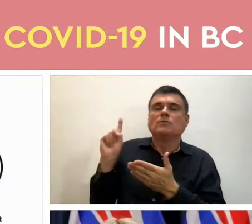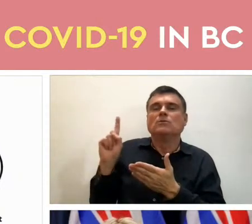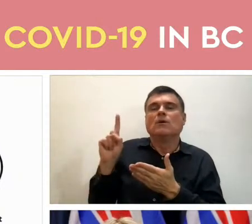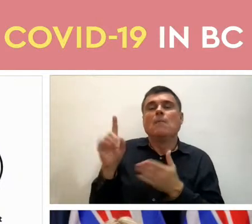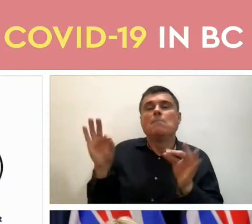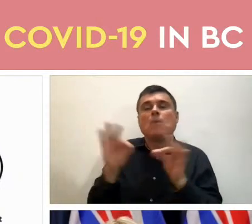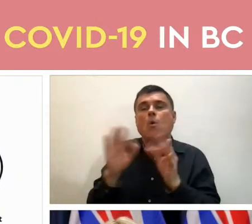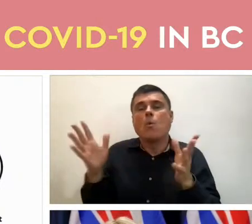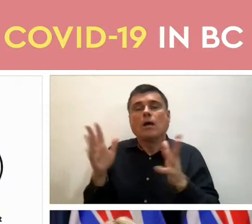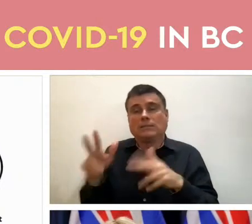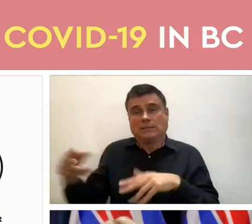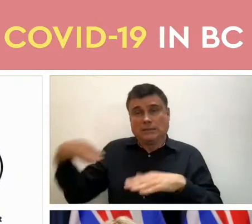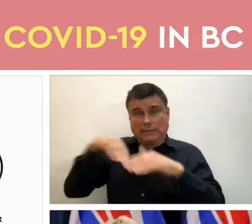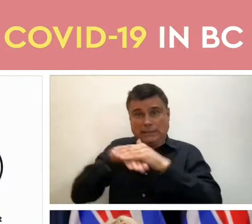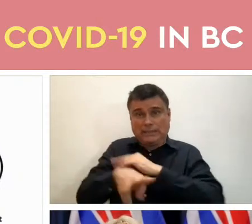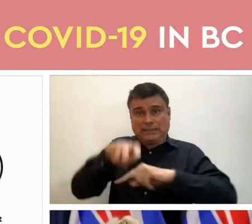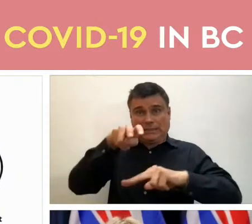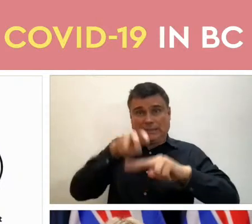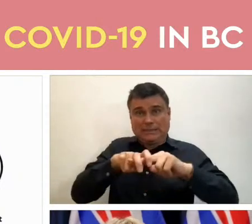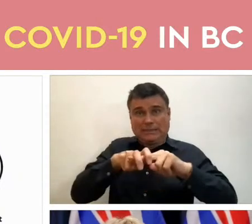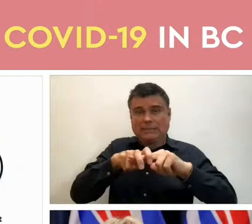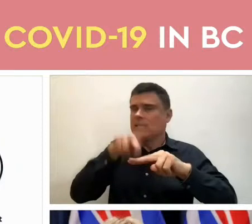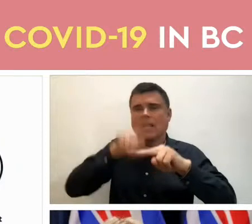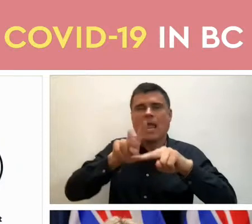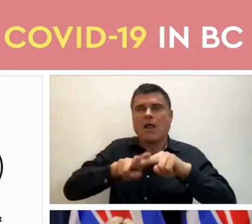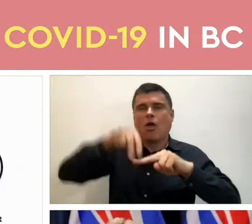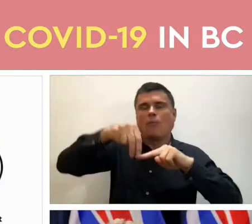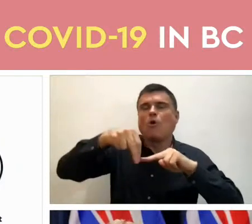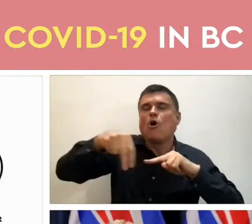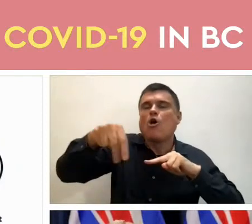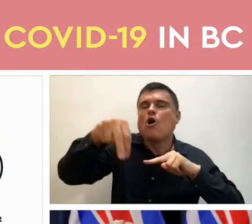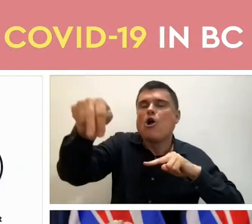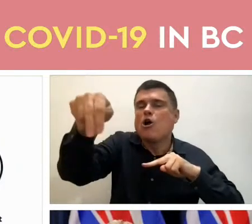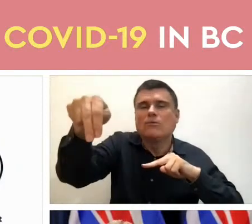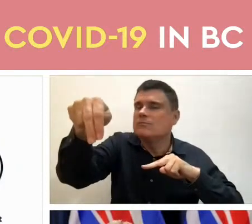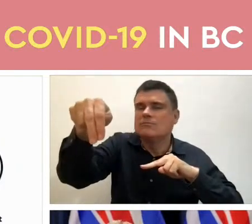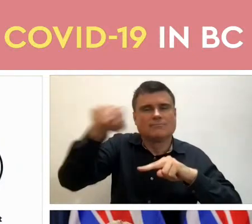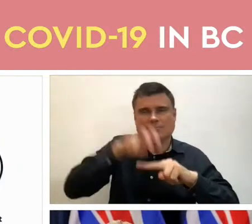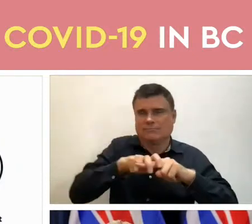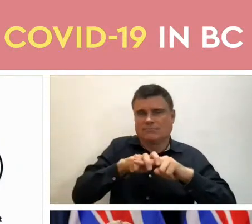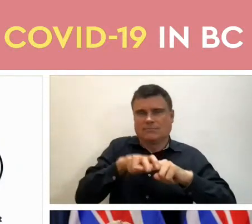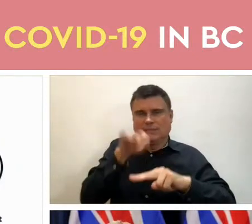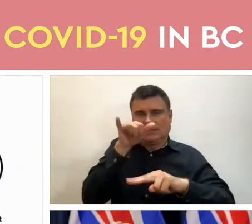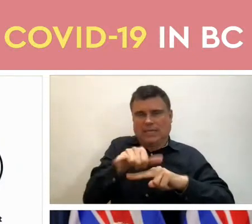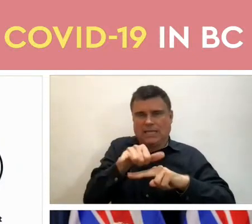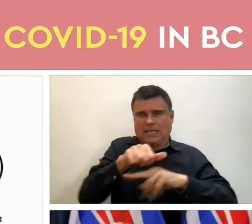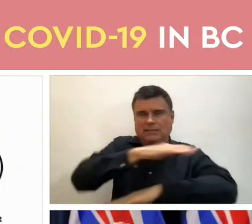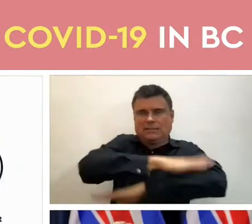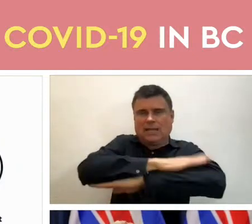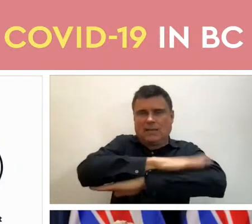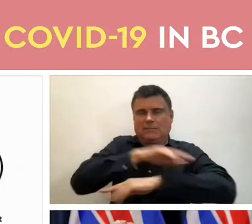or barriers within restaurants